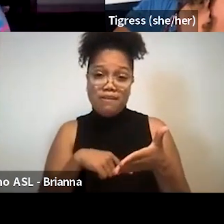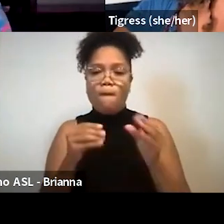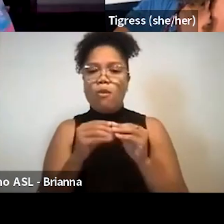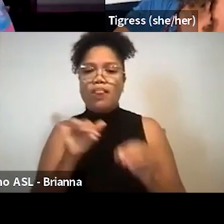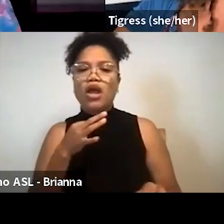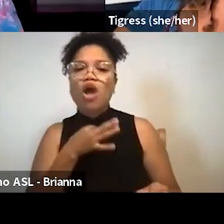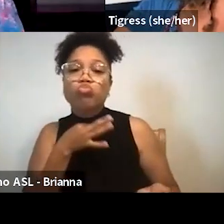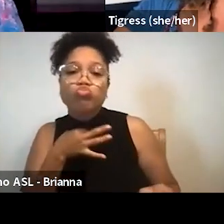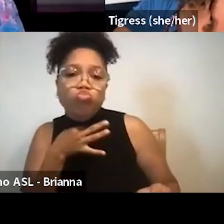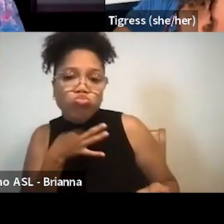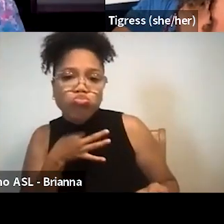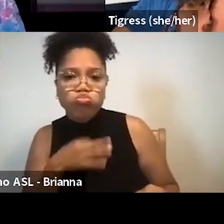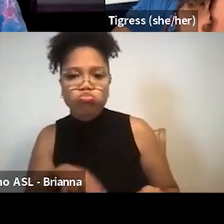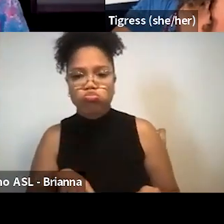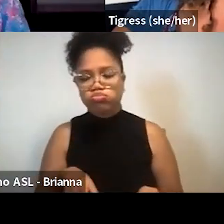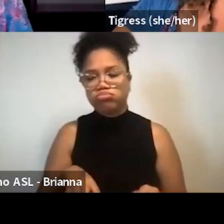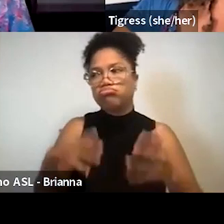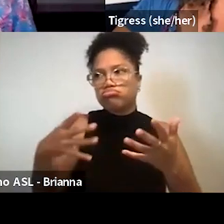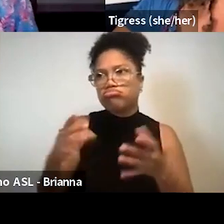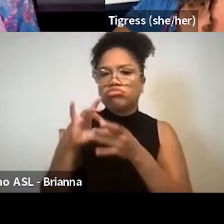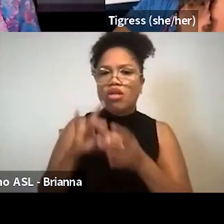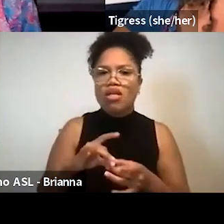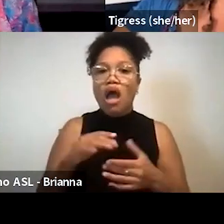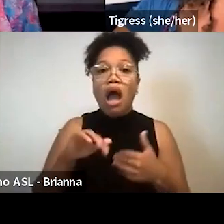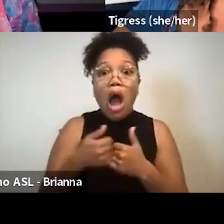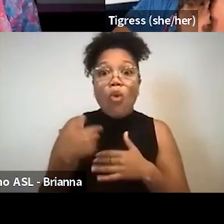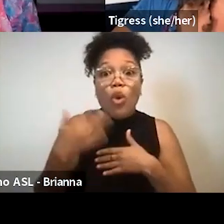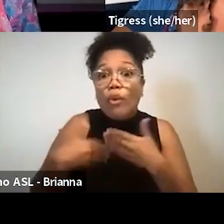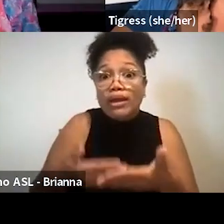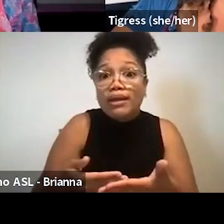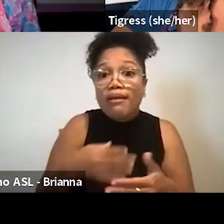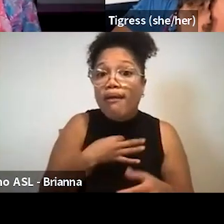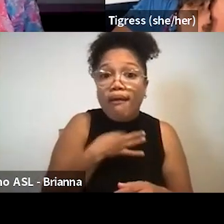Yeah, in terms of how it's going, I think implicit in